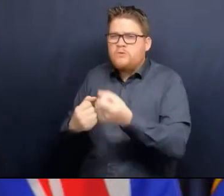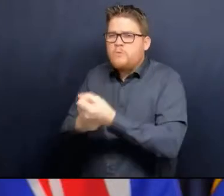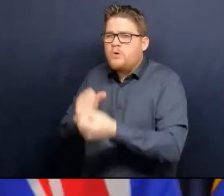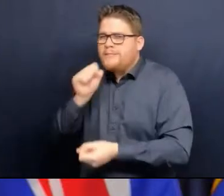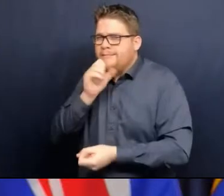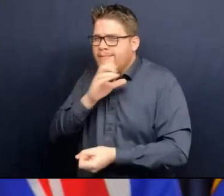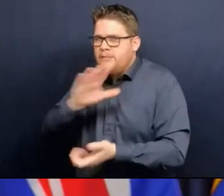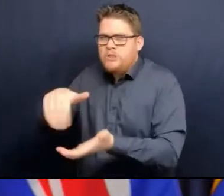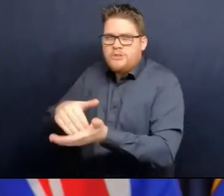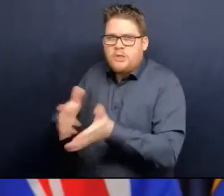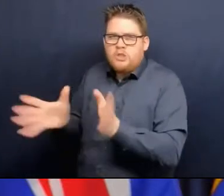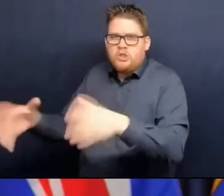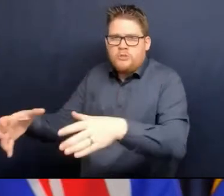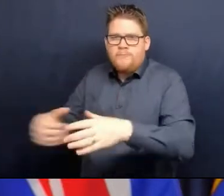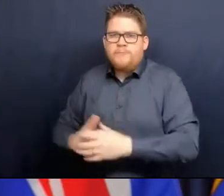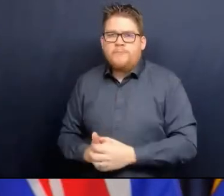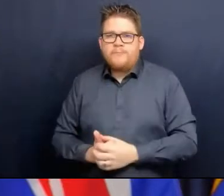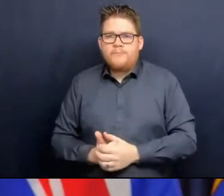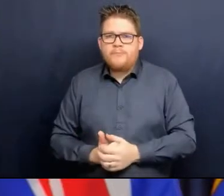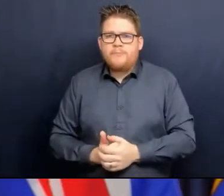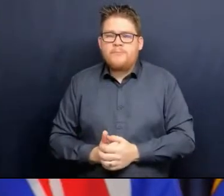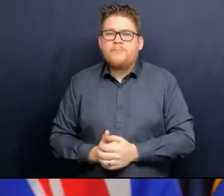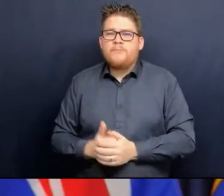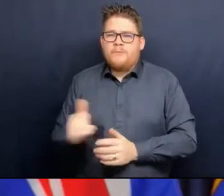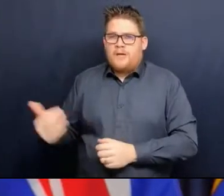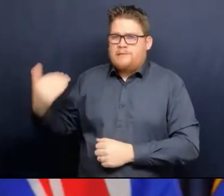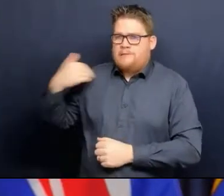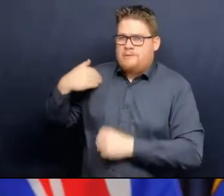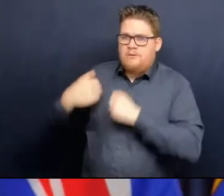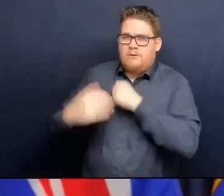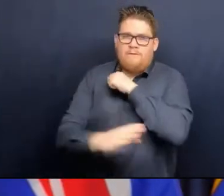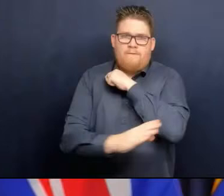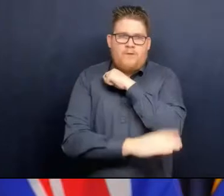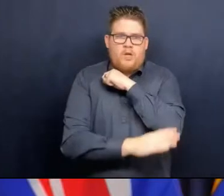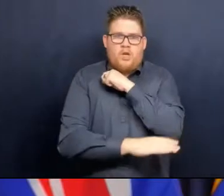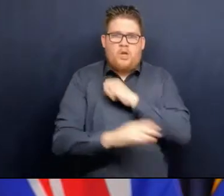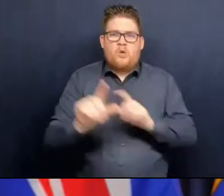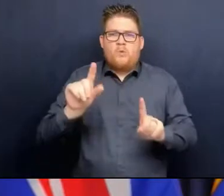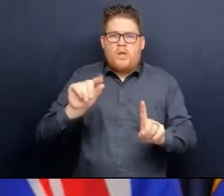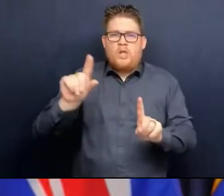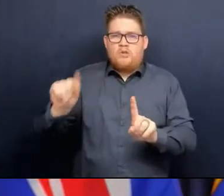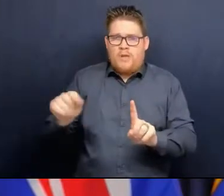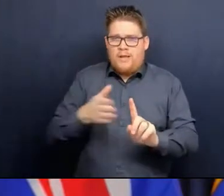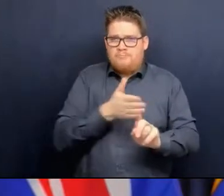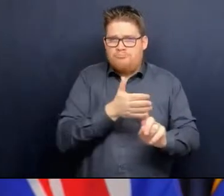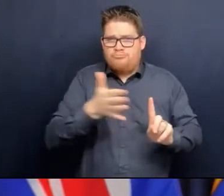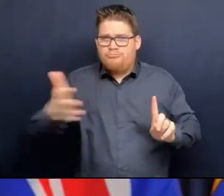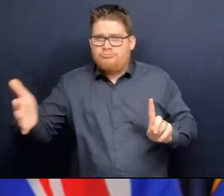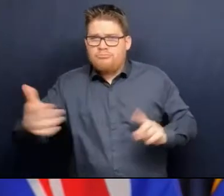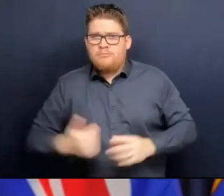With the program that we announced in September of 2020, the Age cap program and others